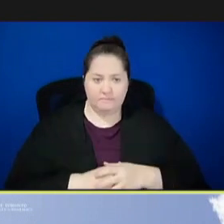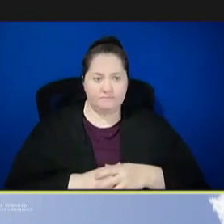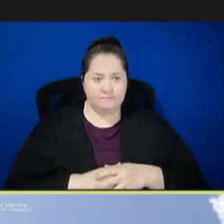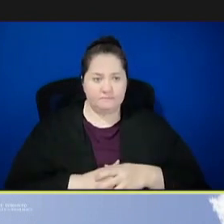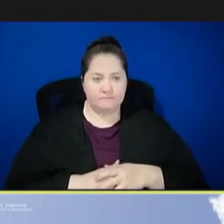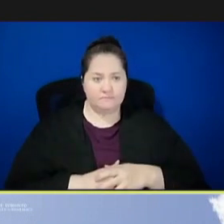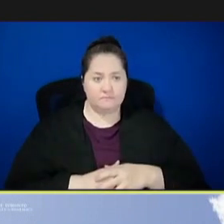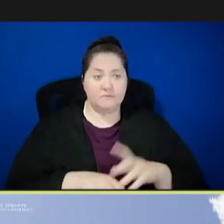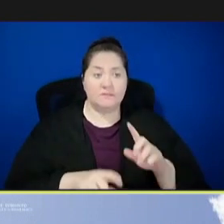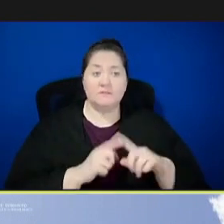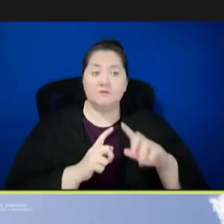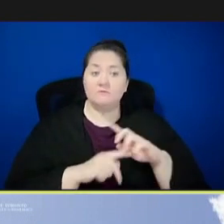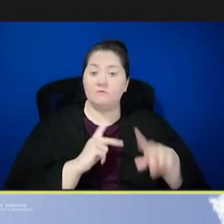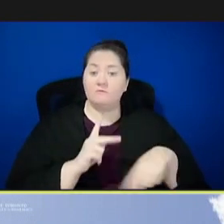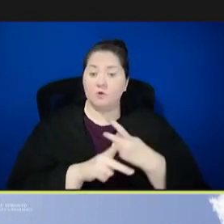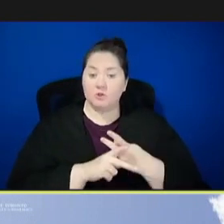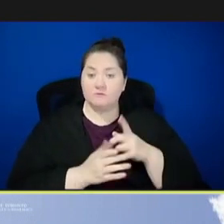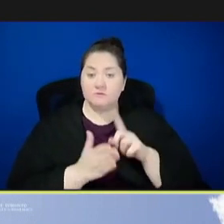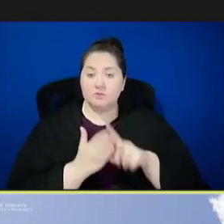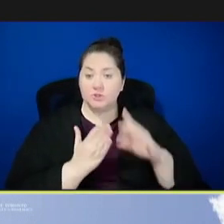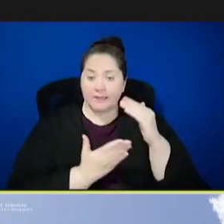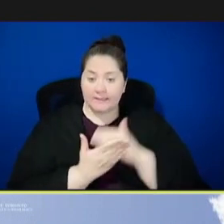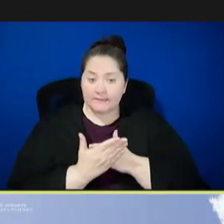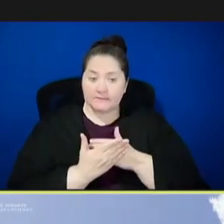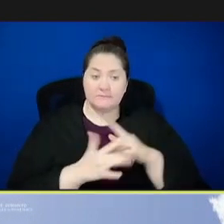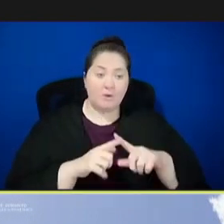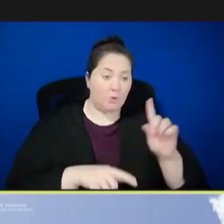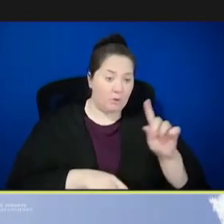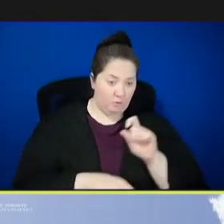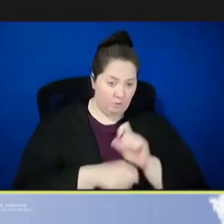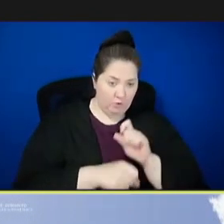different versions of the checklist depending on where we're working and what the population